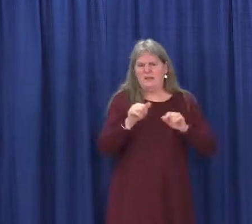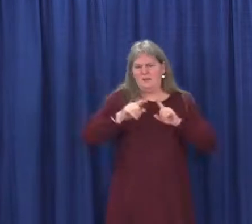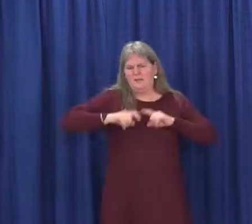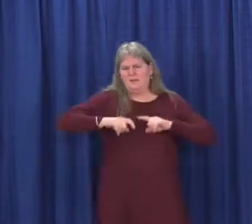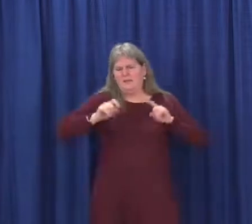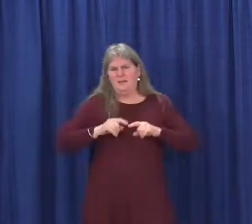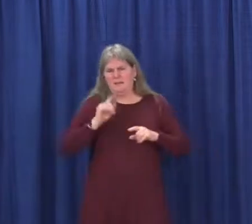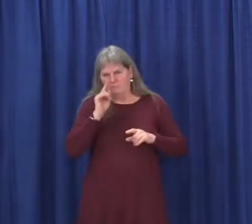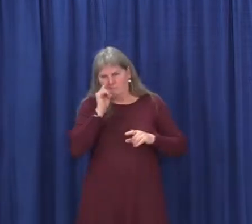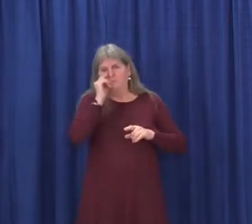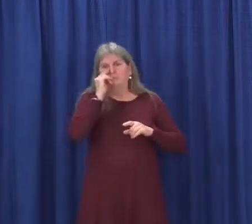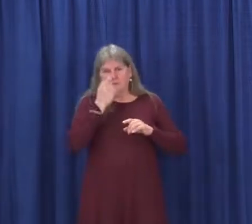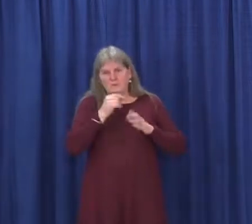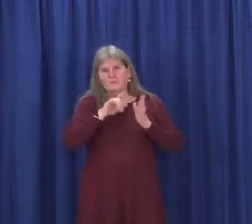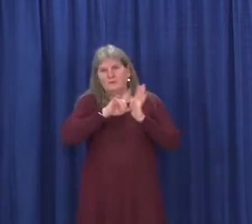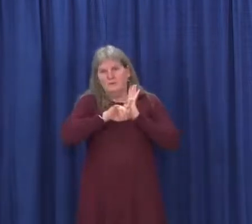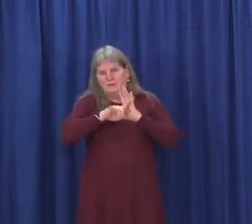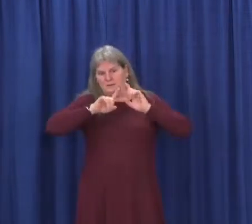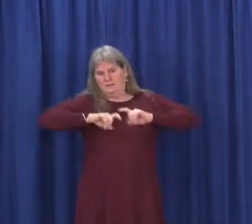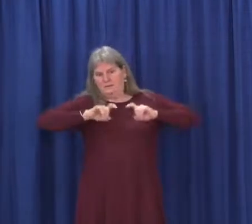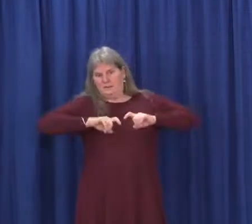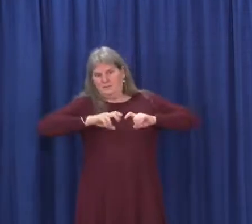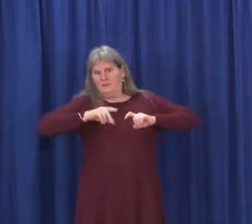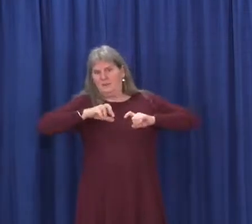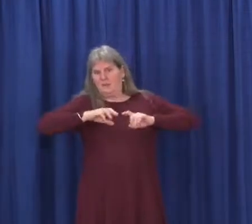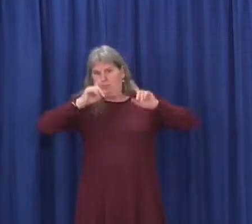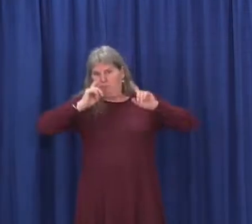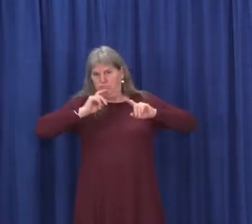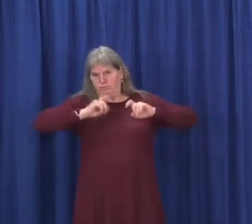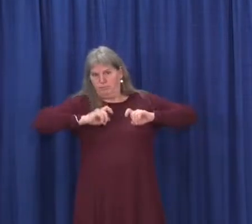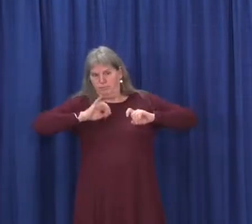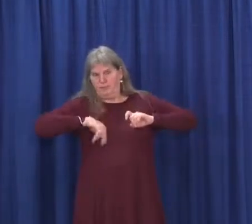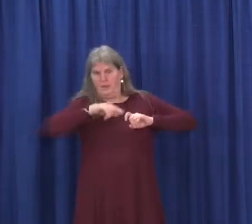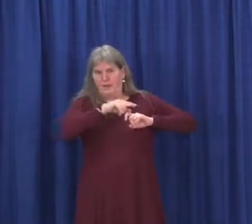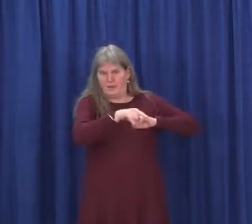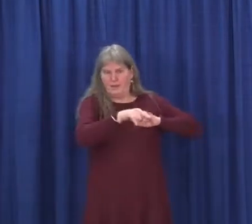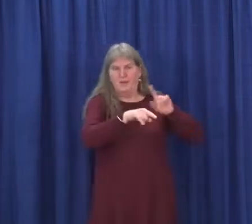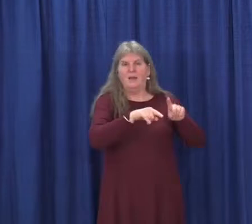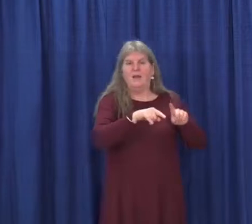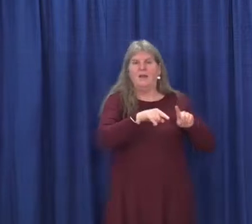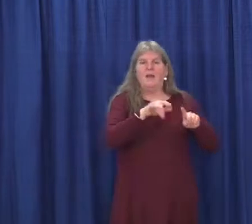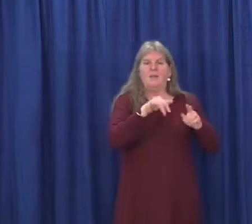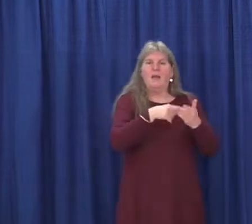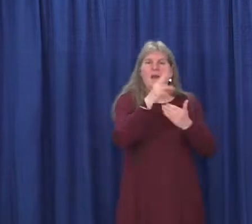and the PCR test. And we have a unique program in Yukon,